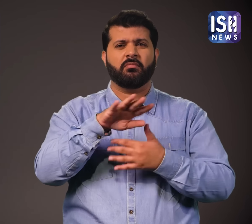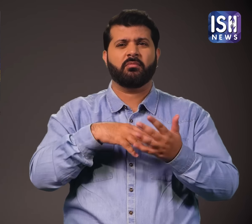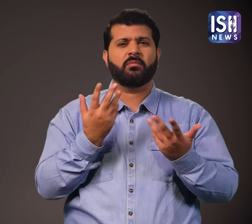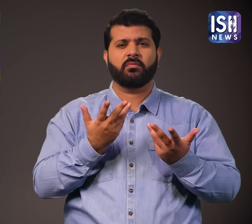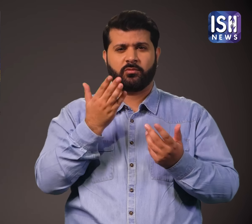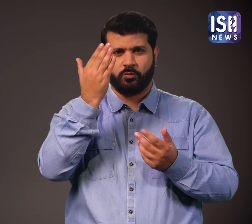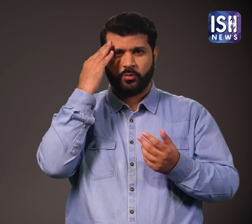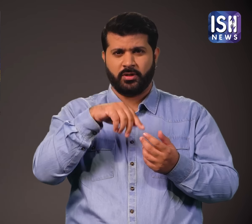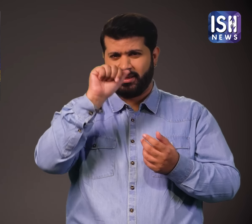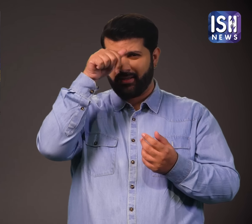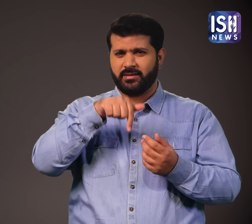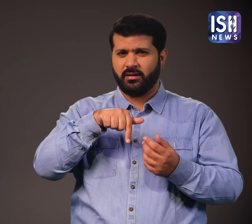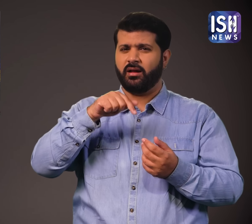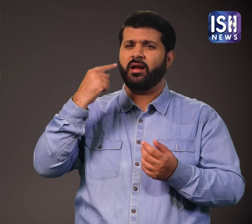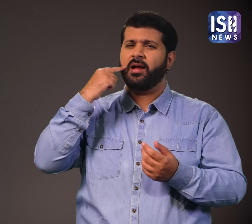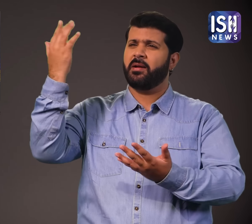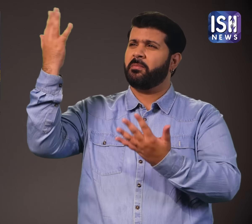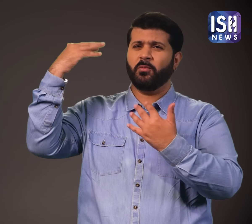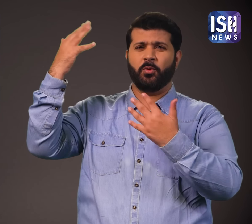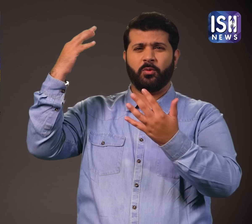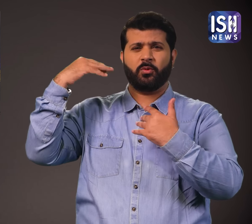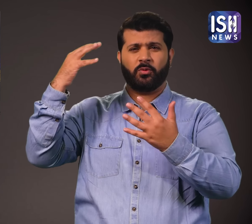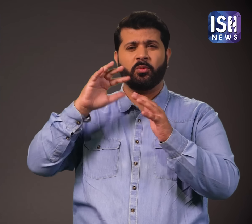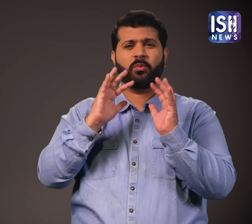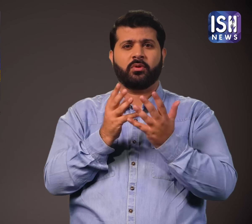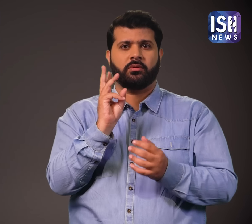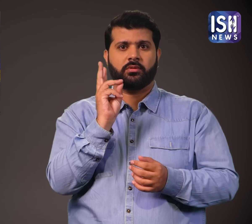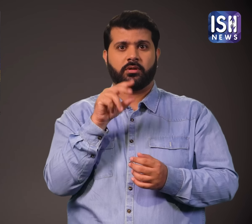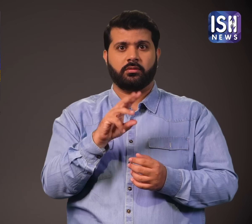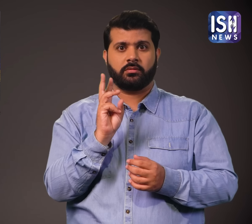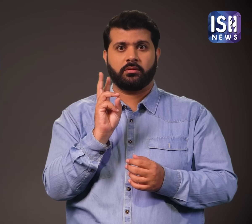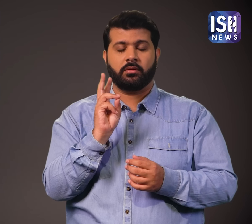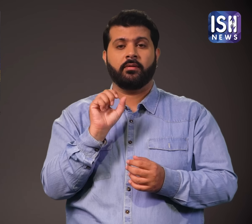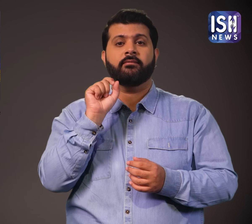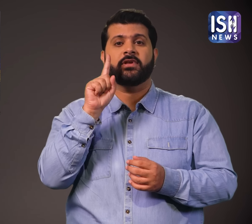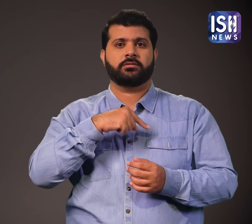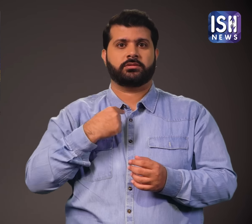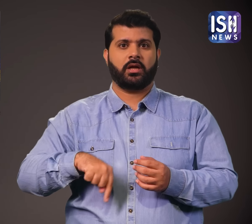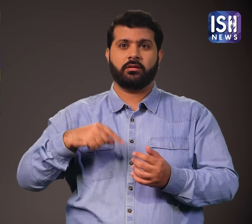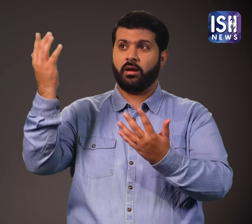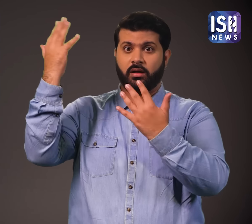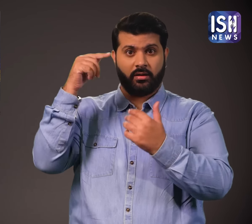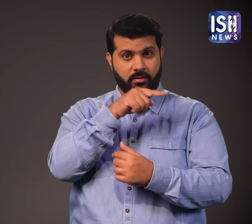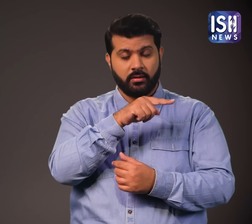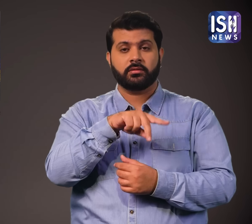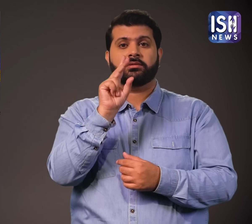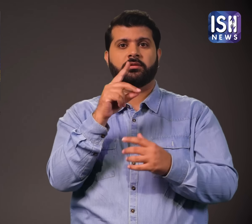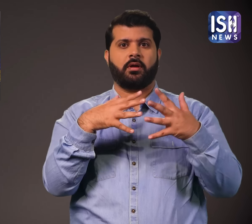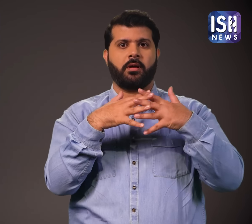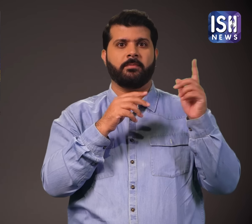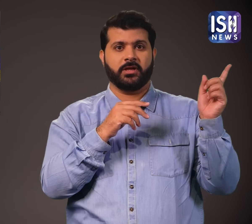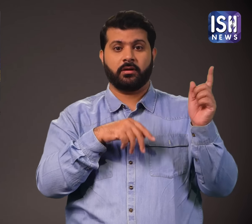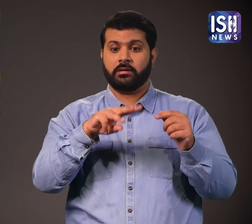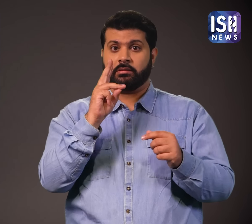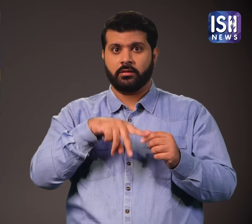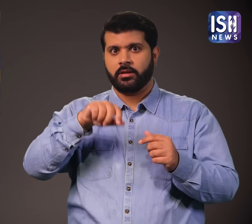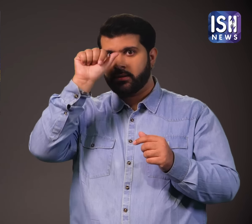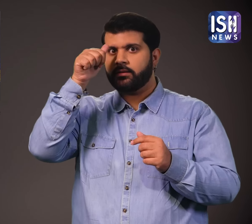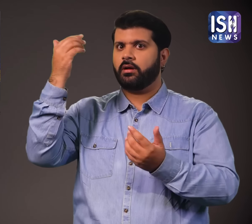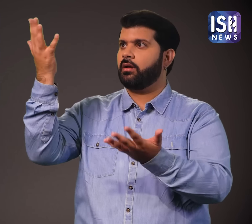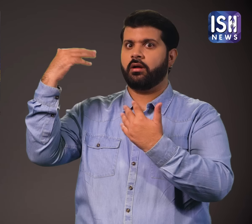As you may know, India is the third-largest importer of oil, after China and the U.S.